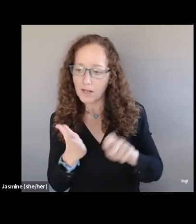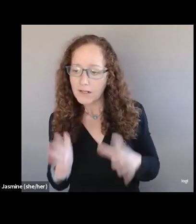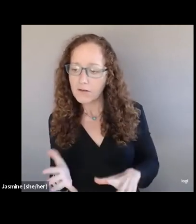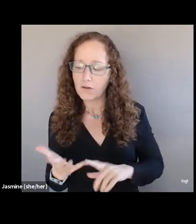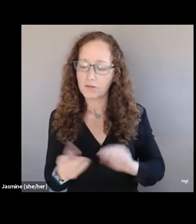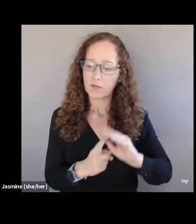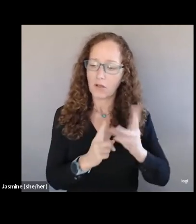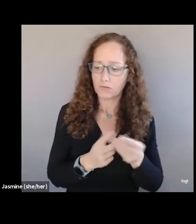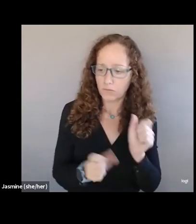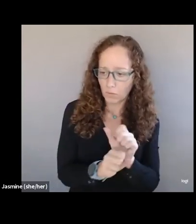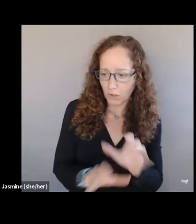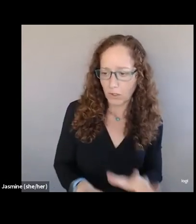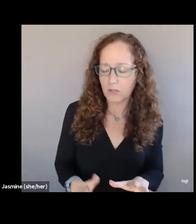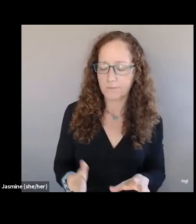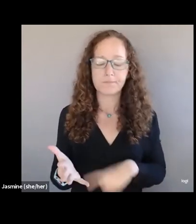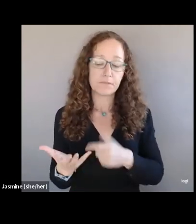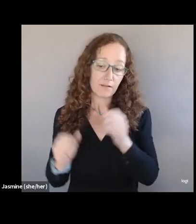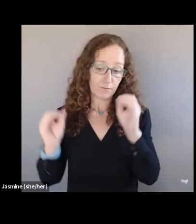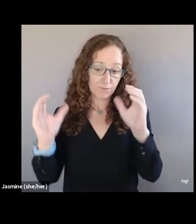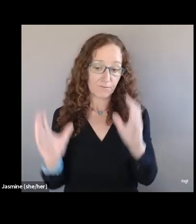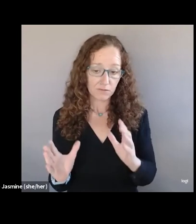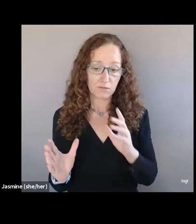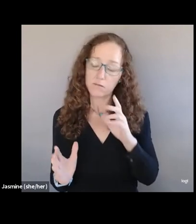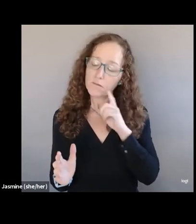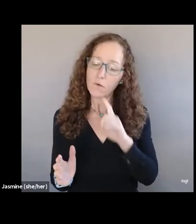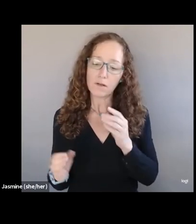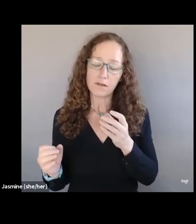is a professor of education foundations, organizations and